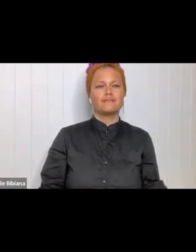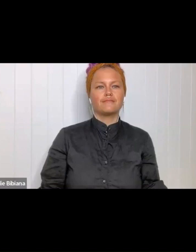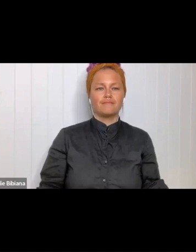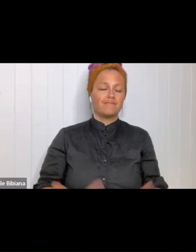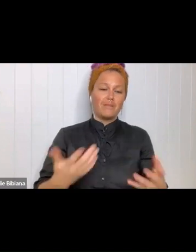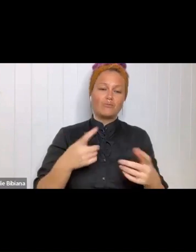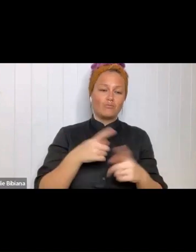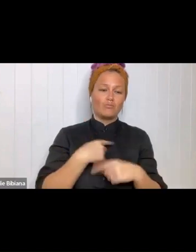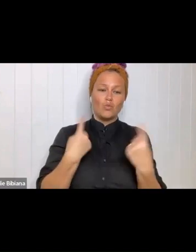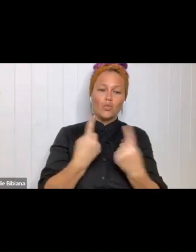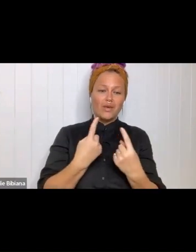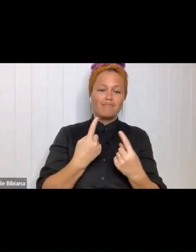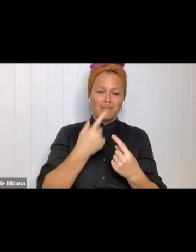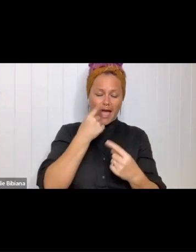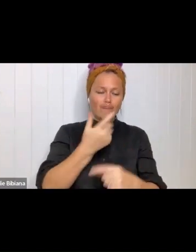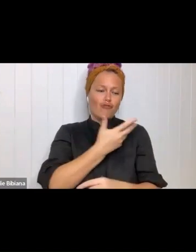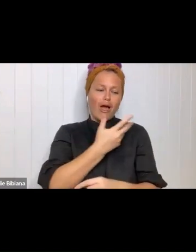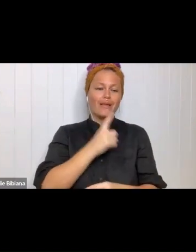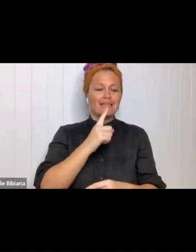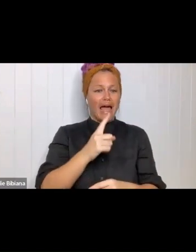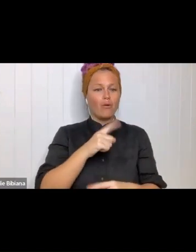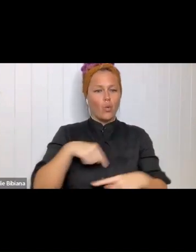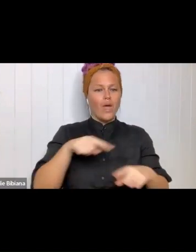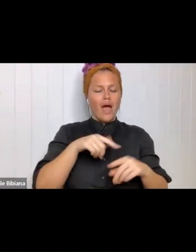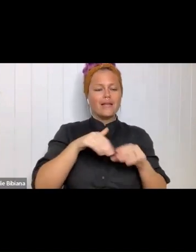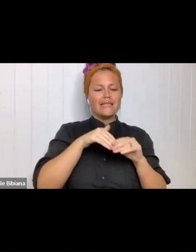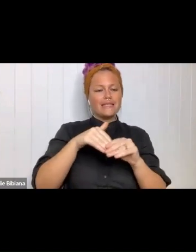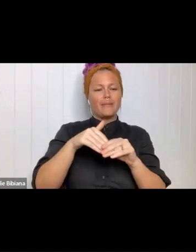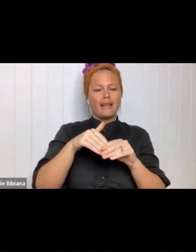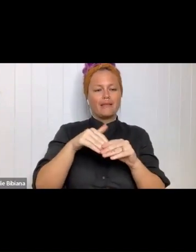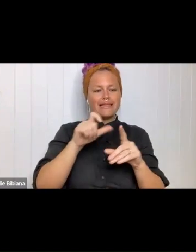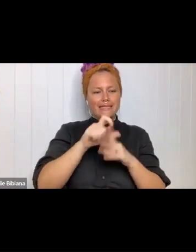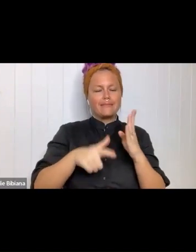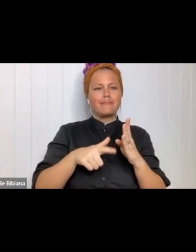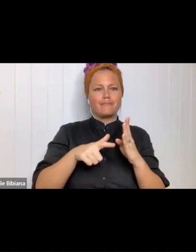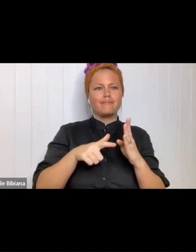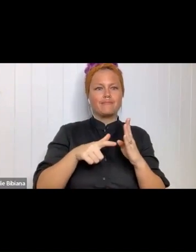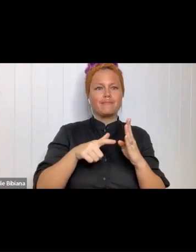very proudly say that we are disability led at at board level